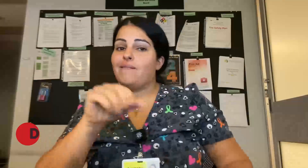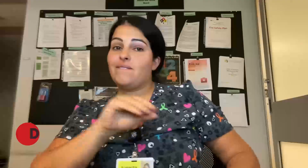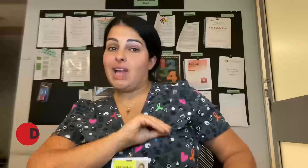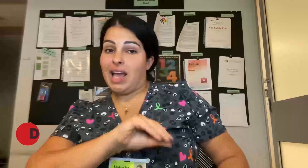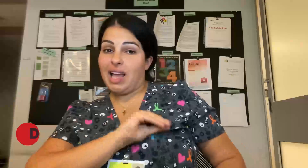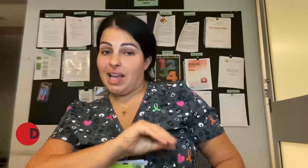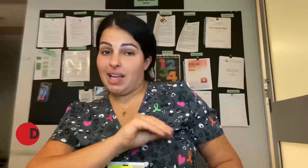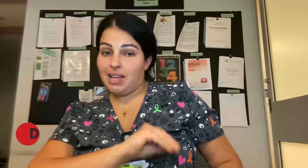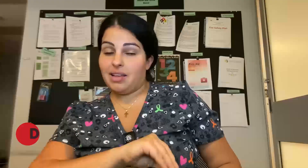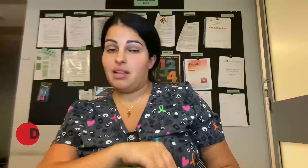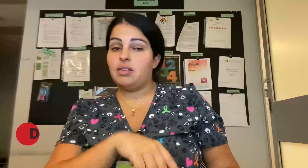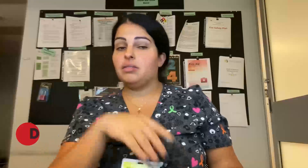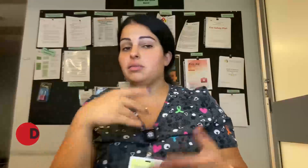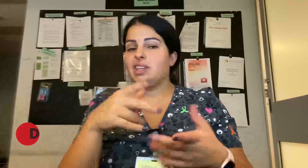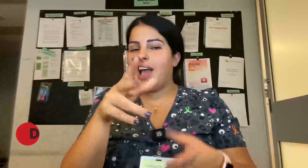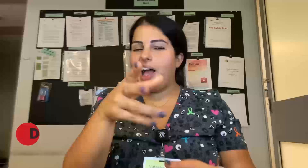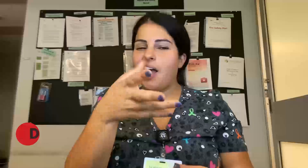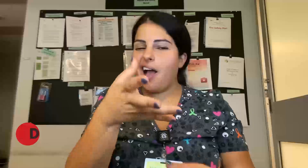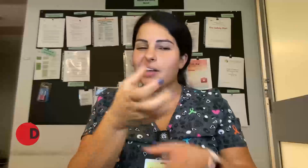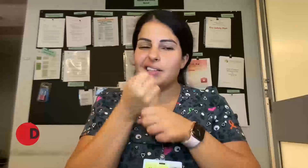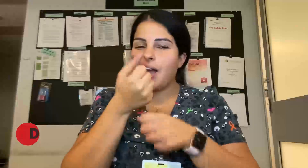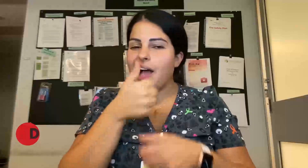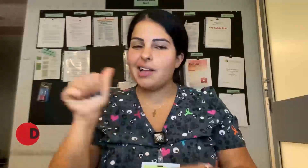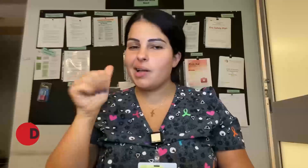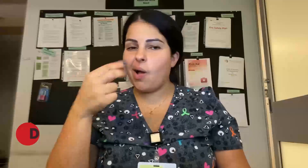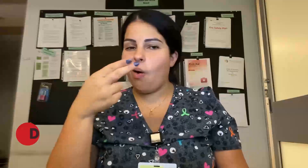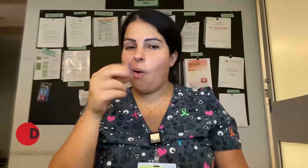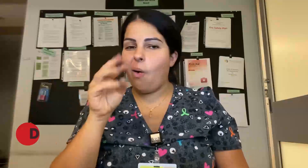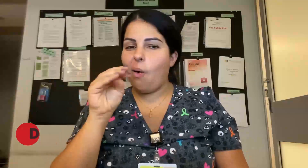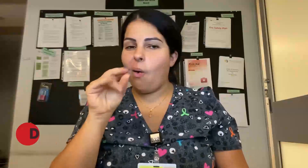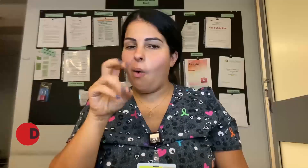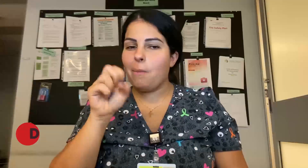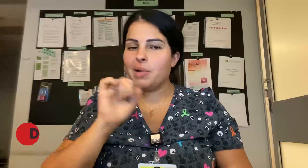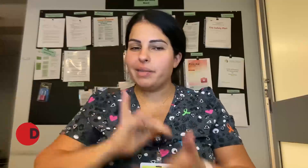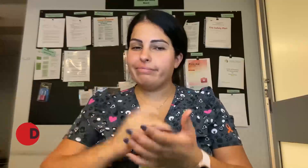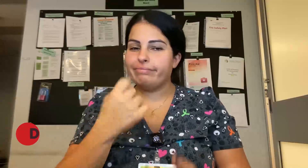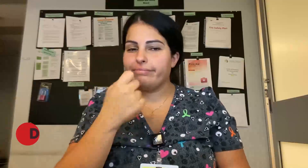breastfed are at an increased risk, along with women who take hormones.